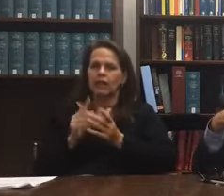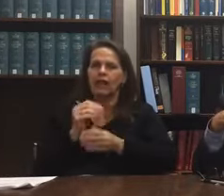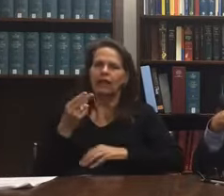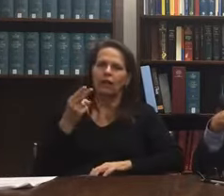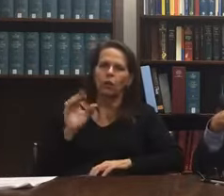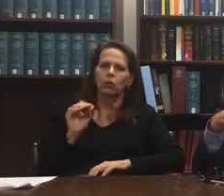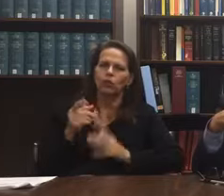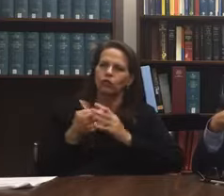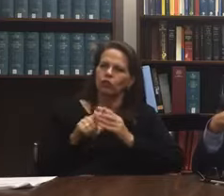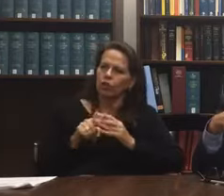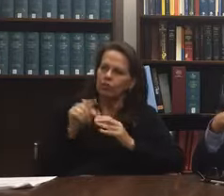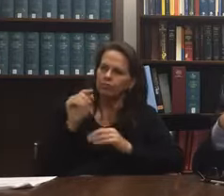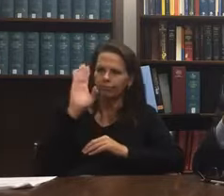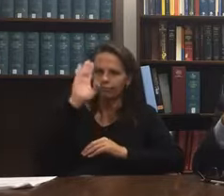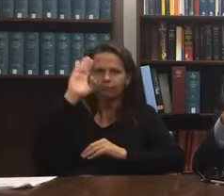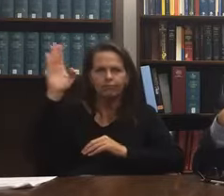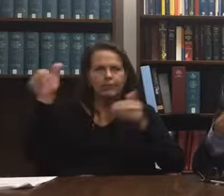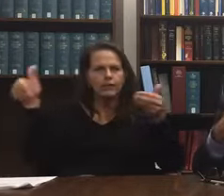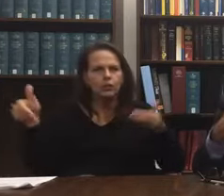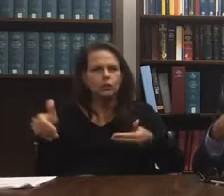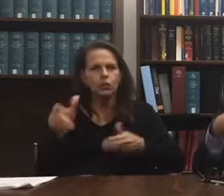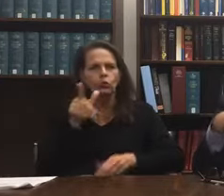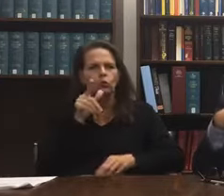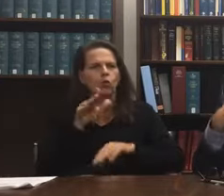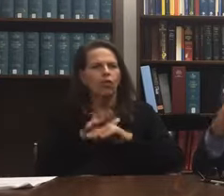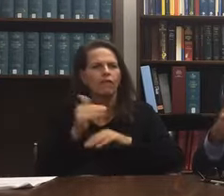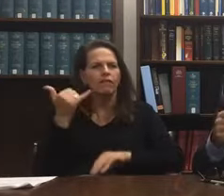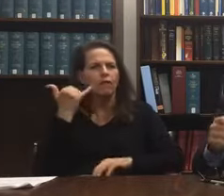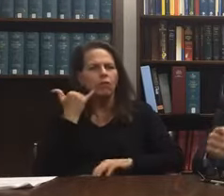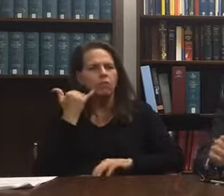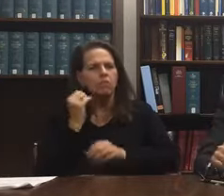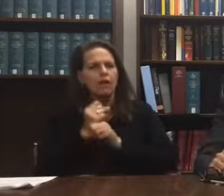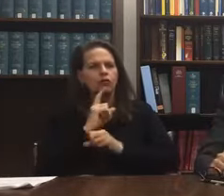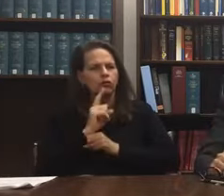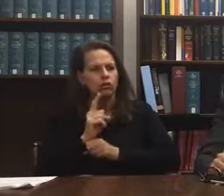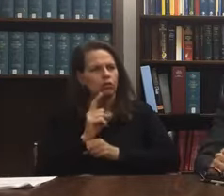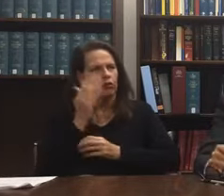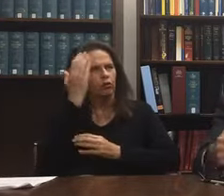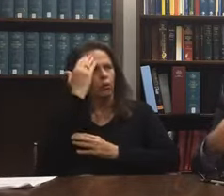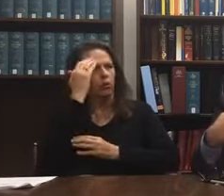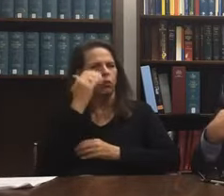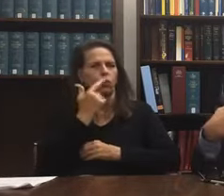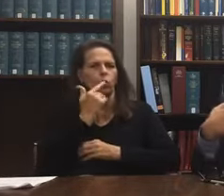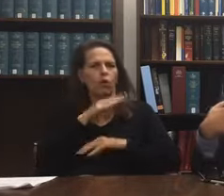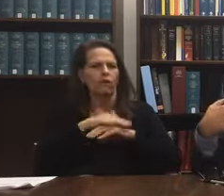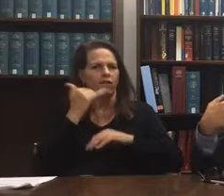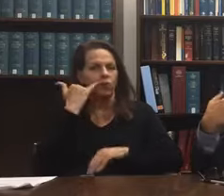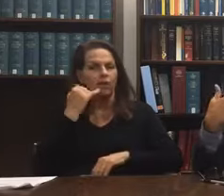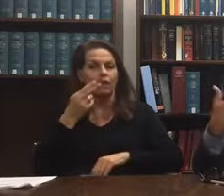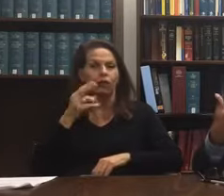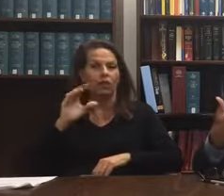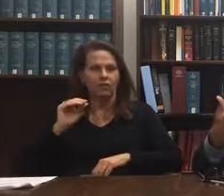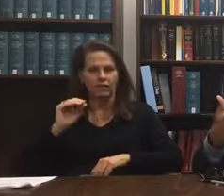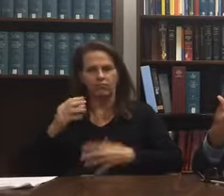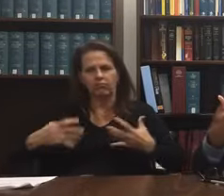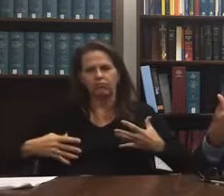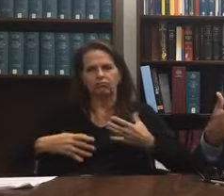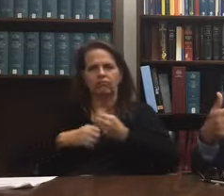introductions who who's on the phone make sure everybody knows who's on the phone the hearing officer usually gives an overview of the hearing process what